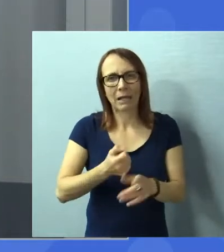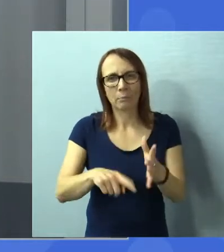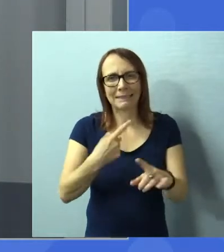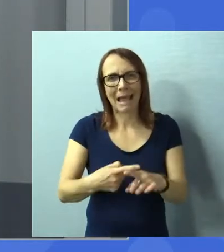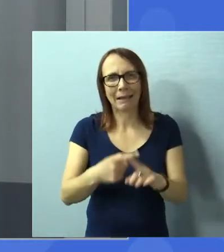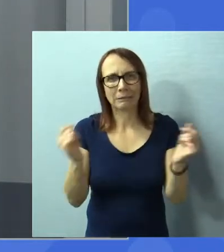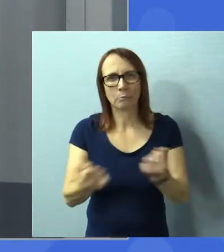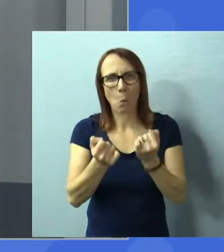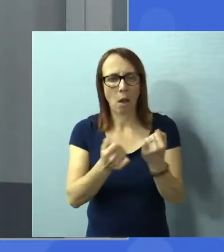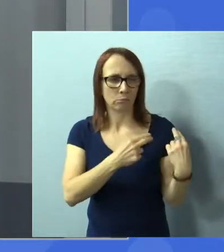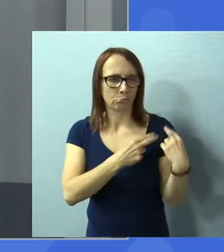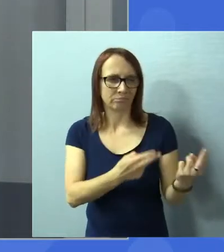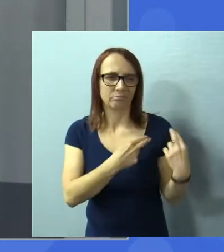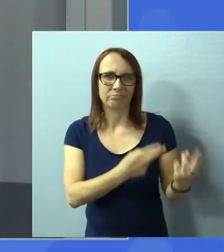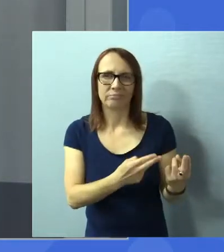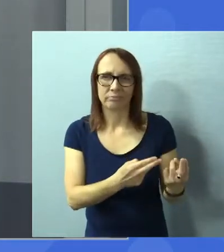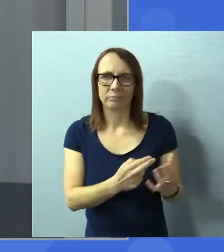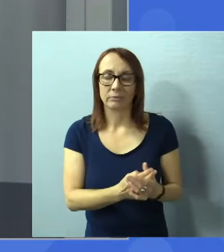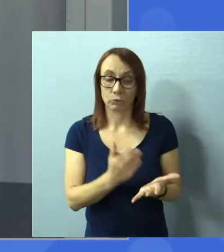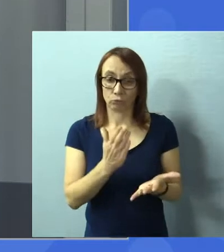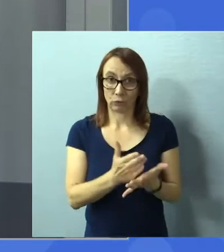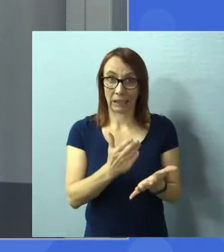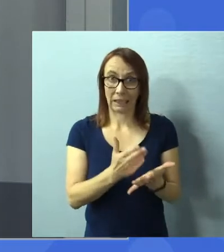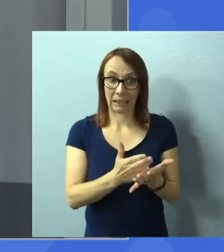20 years and angley's in the scope of devolution the Scottish Parliament has